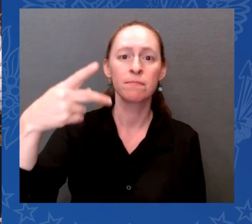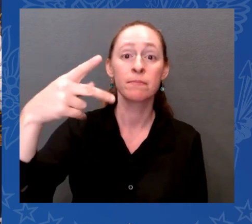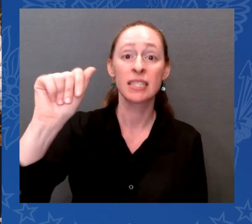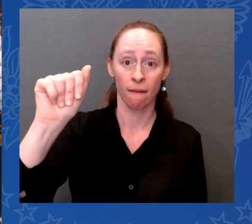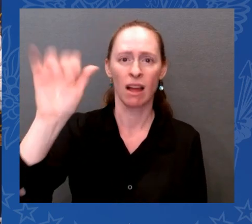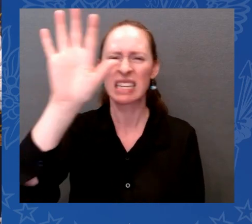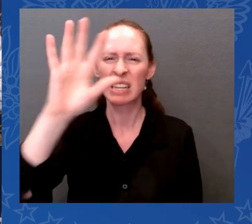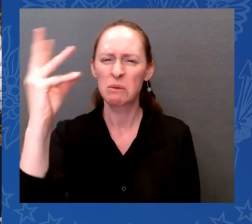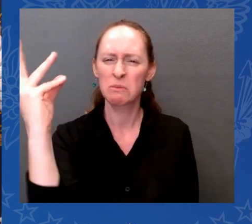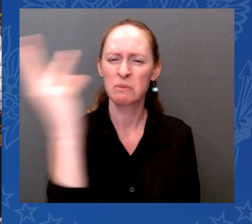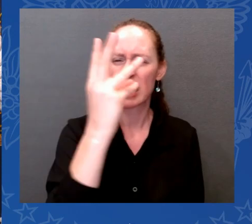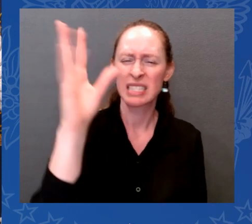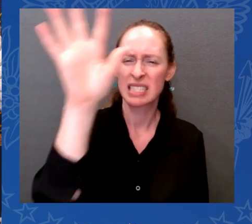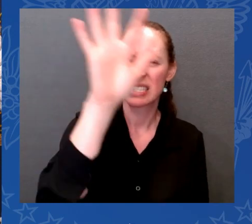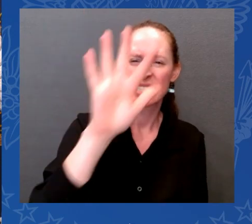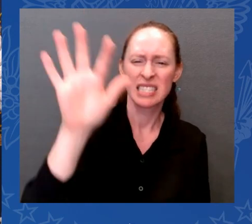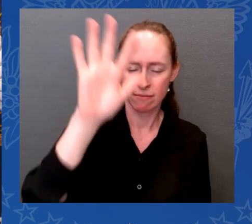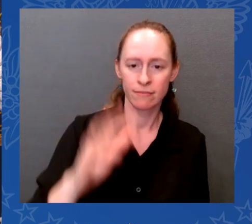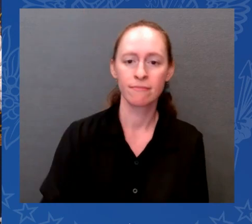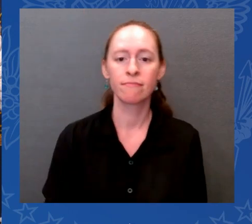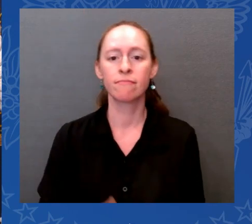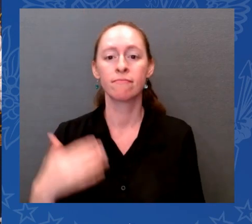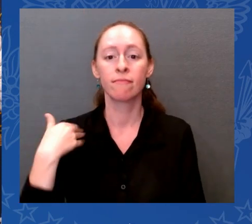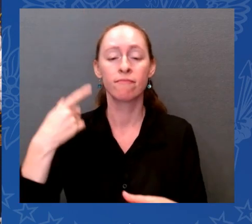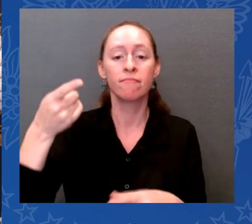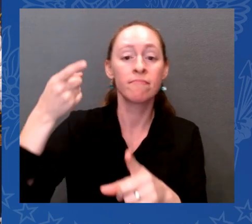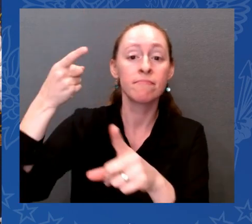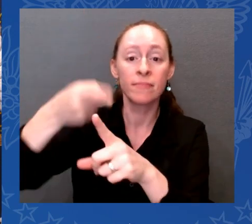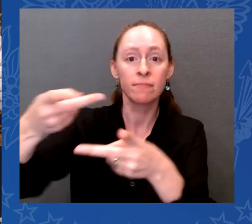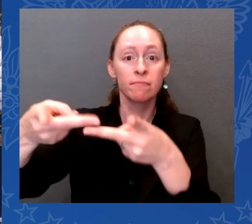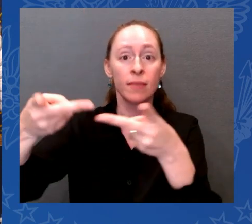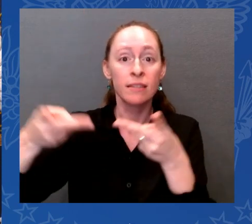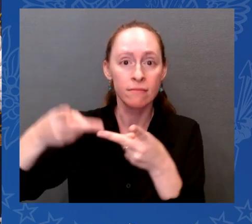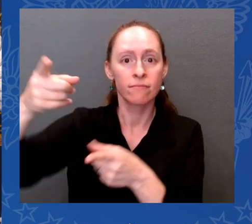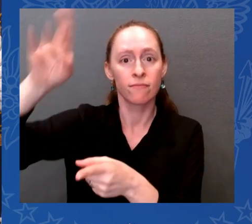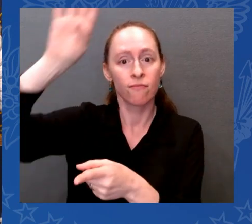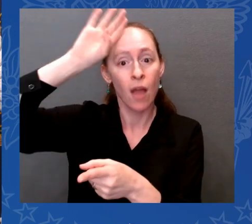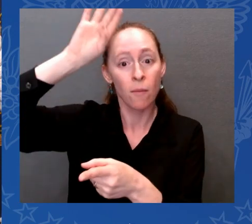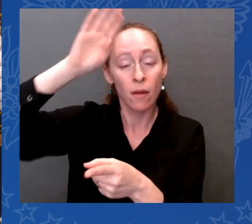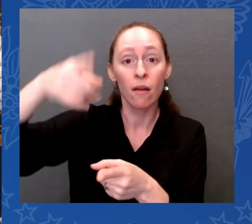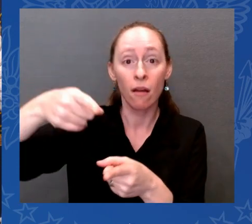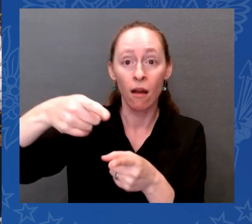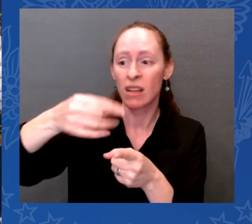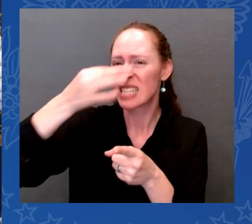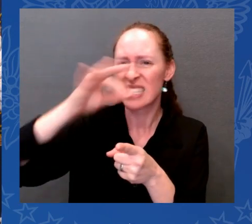and a school not far from there. They have to go -- I think it was seven miles, if that -- they couldn't go across the bridge